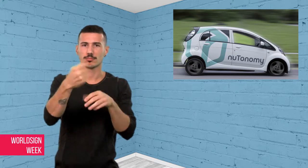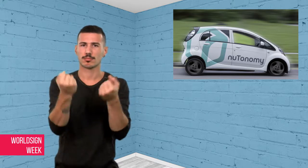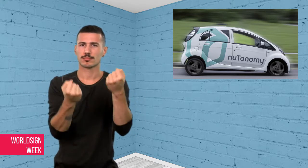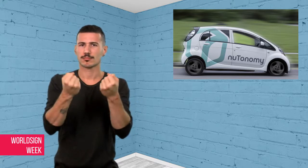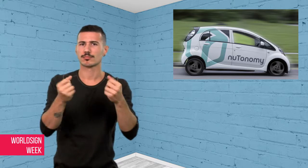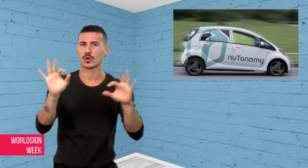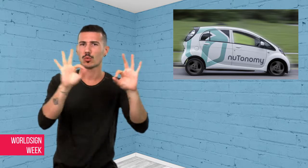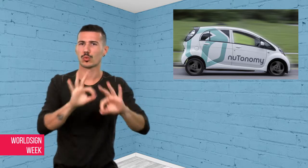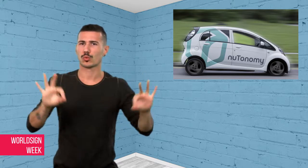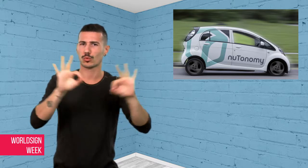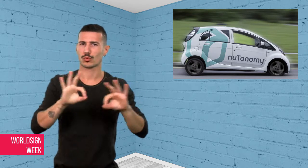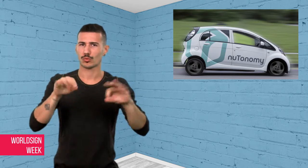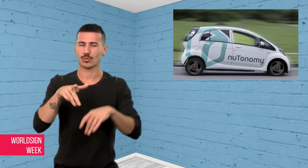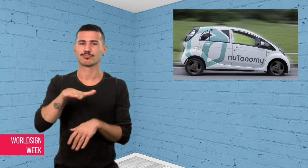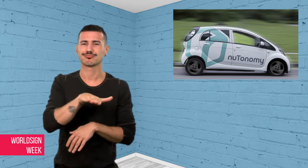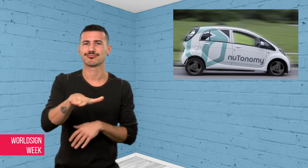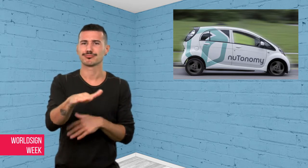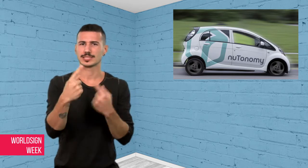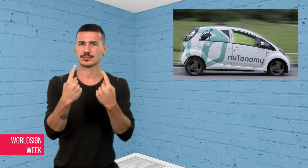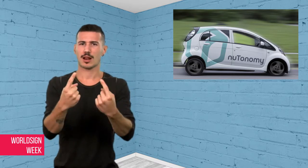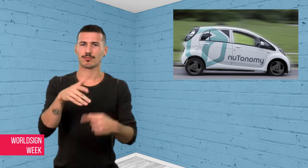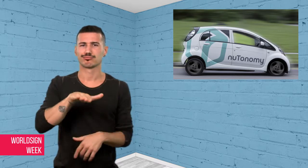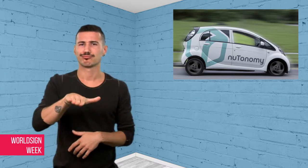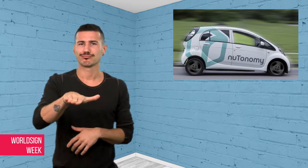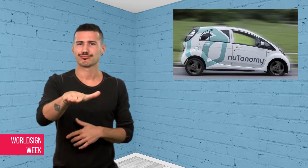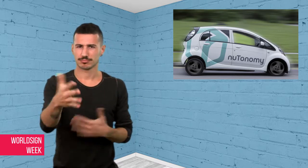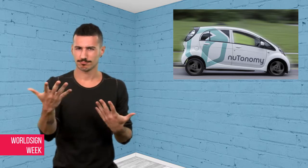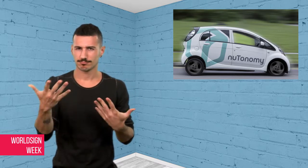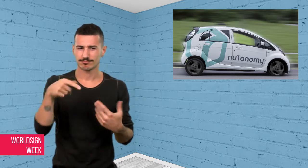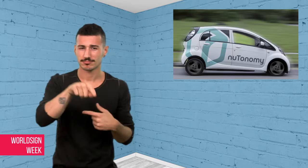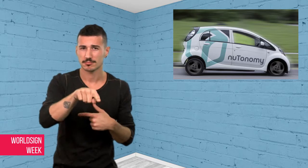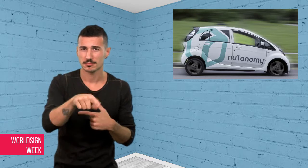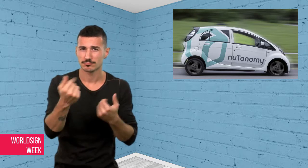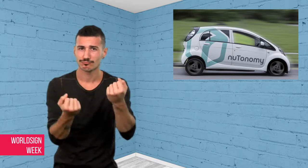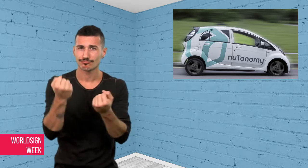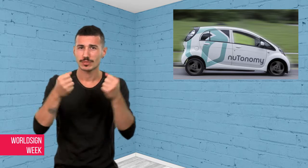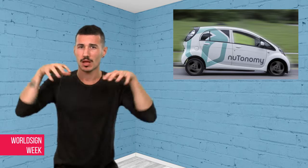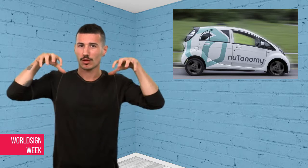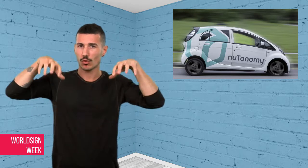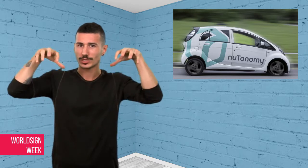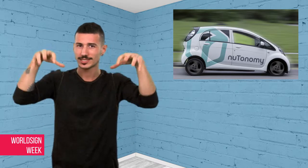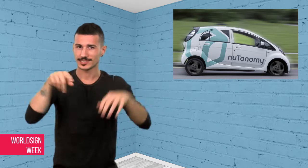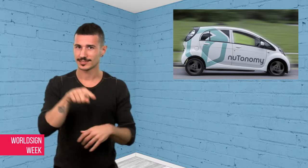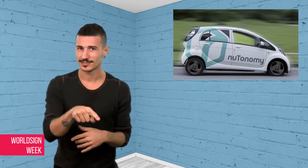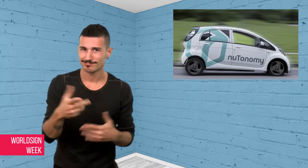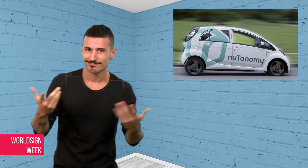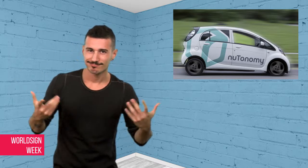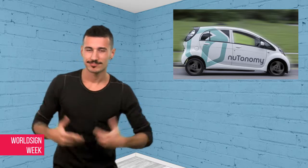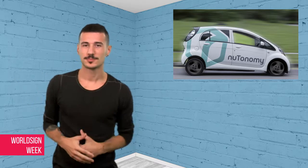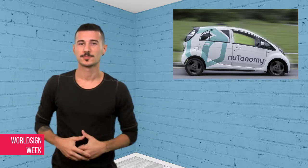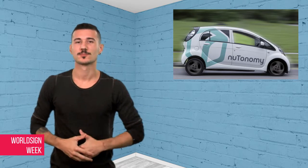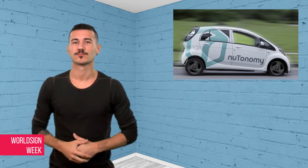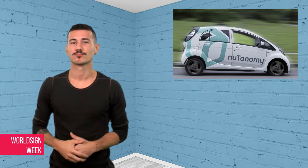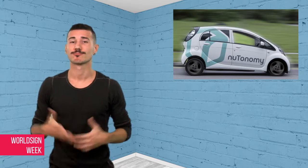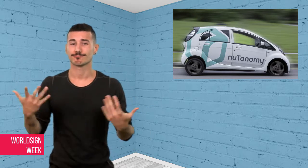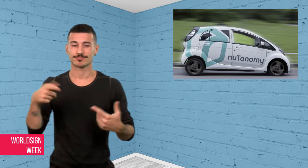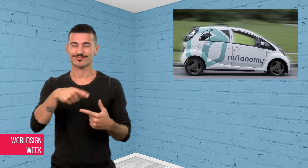no driver but steering wheel moves on its own, must be ghosts?